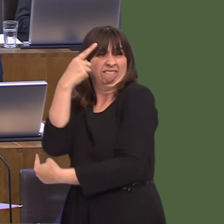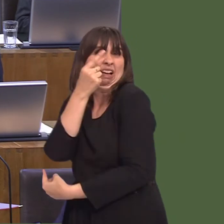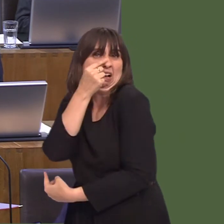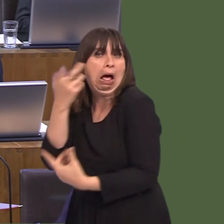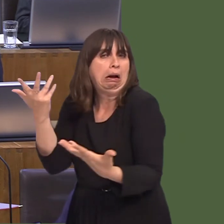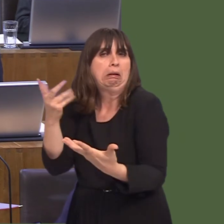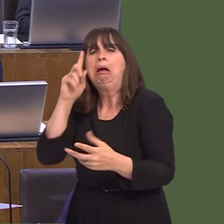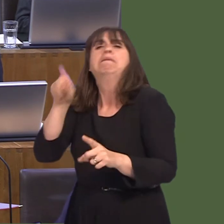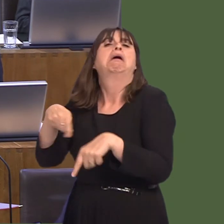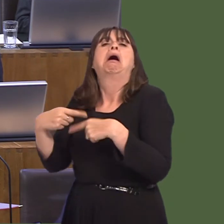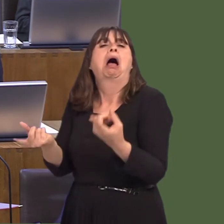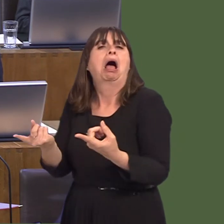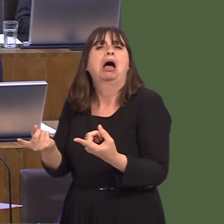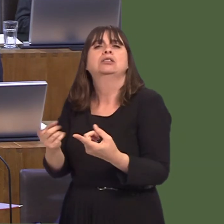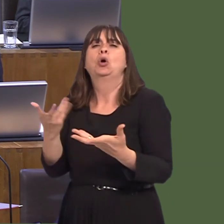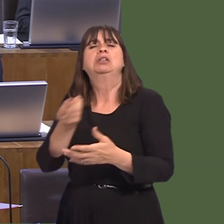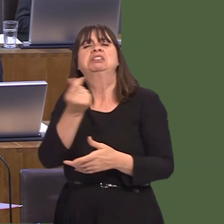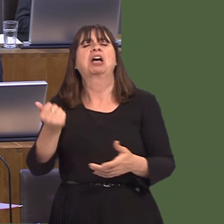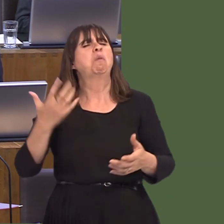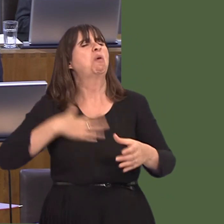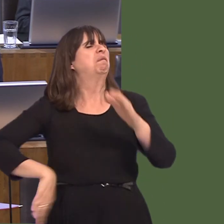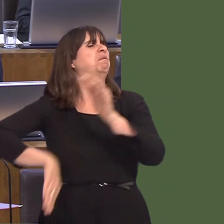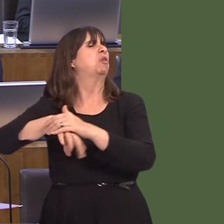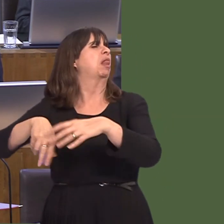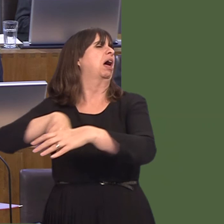not acceptable or palatable to the hardline Brexiteers, to have at least an equivalent